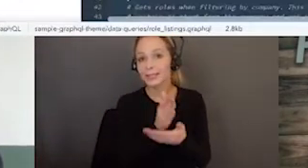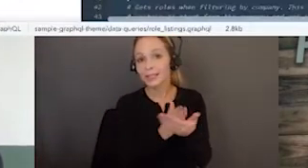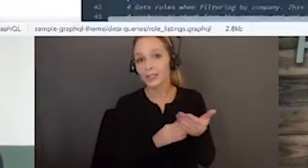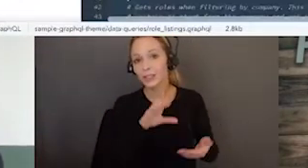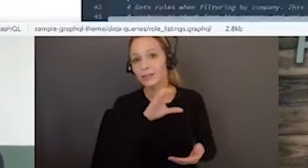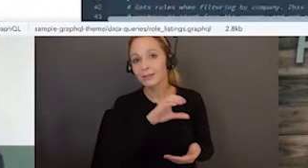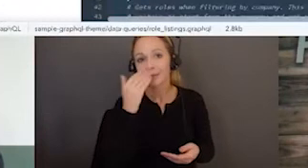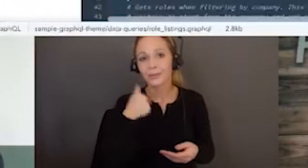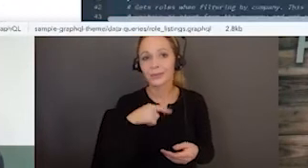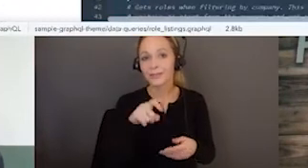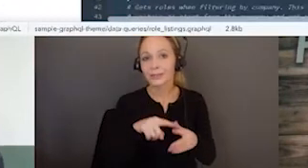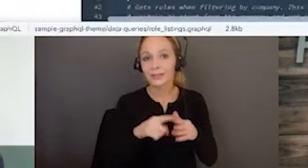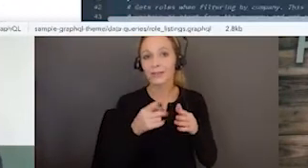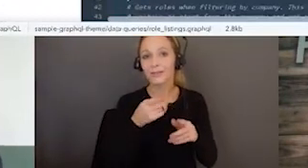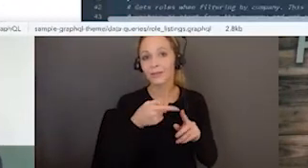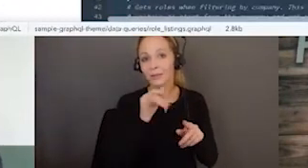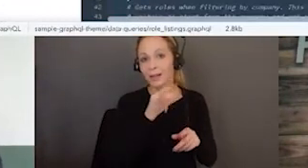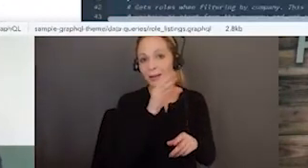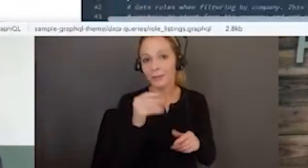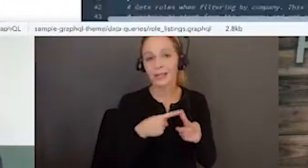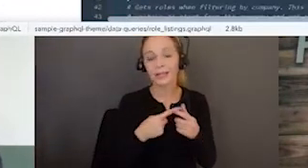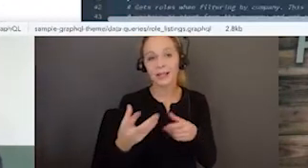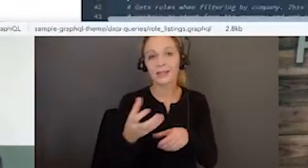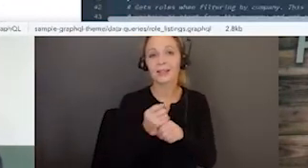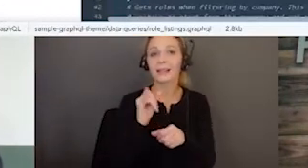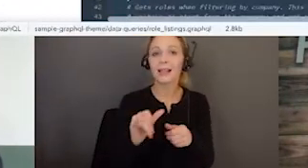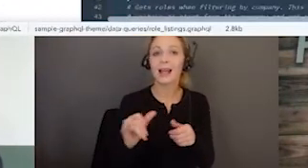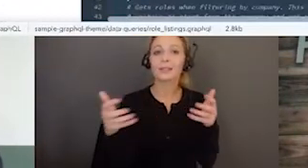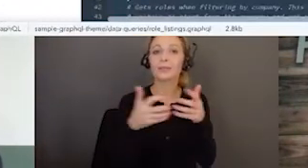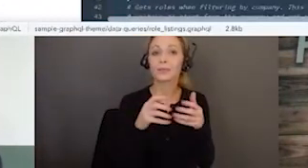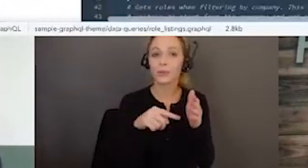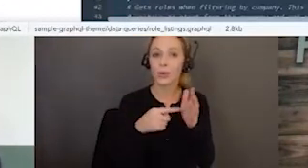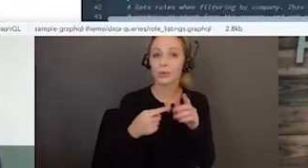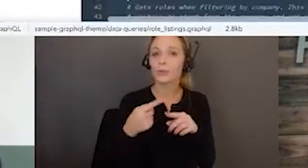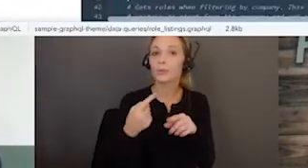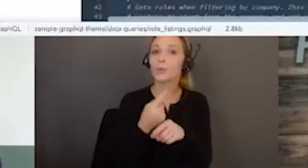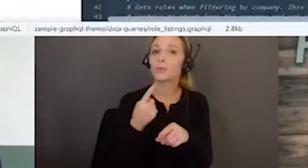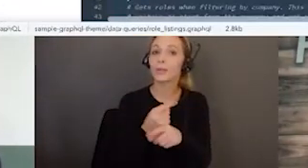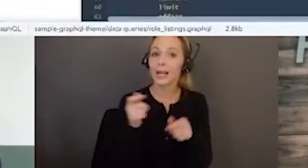THIS SECTION BECAUSE WE HAVE TO START FROM THE COMPANY AND GRAB THE ASSOCIATED ROLES.